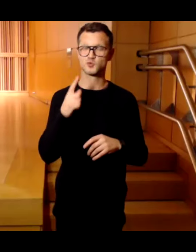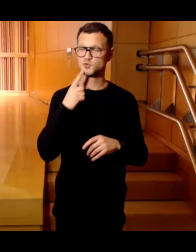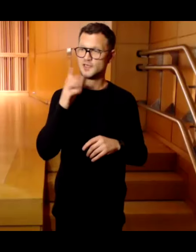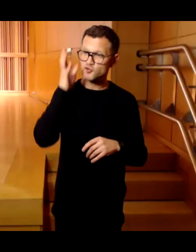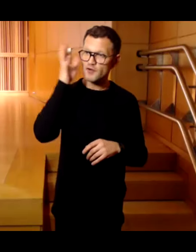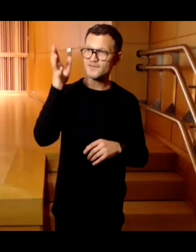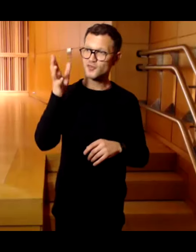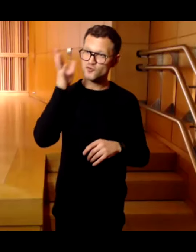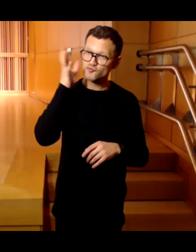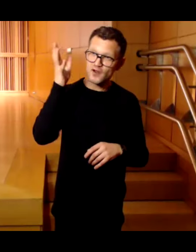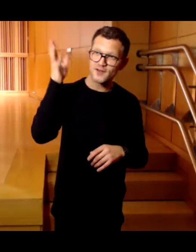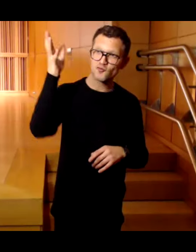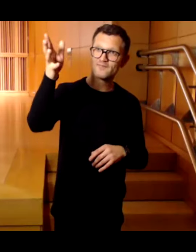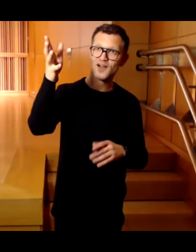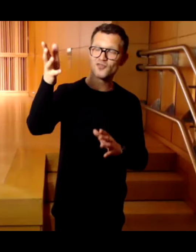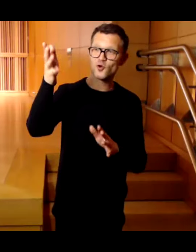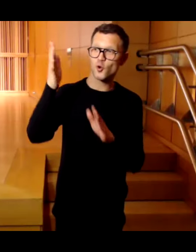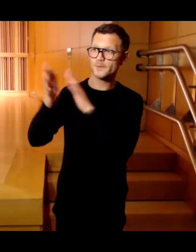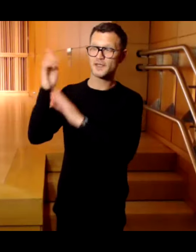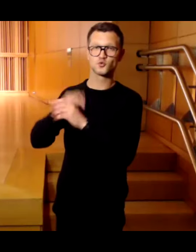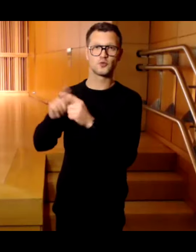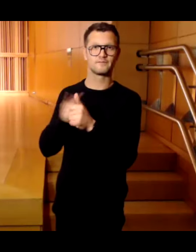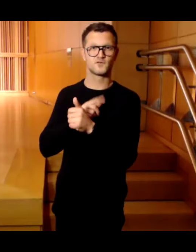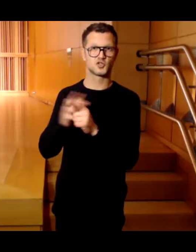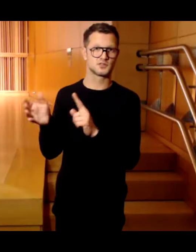Going all the way back to the first captures and rapes.